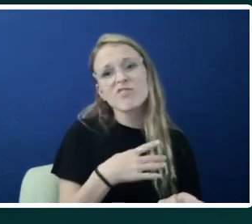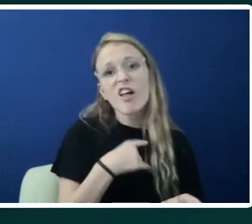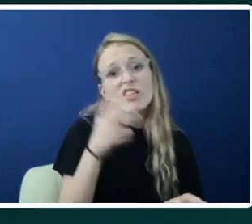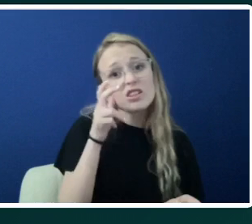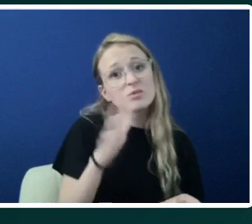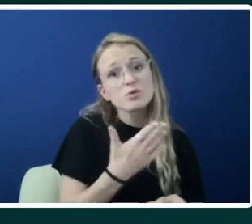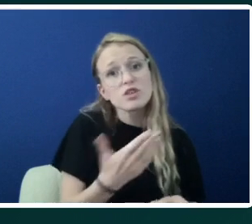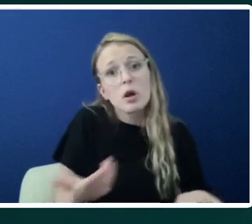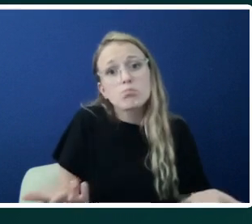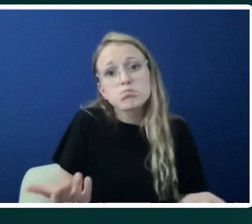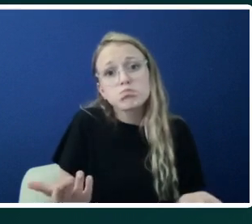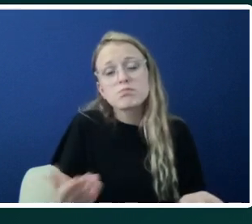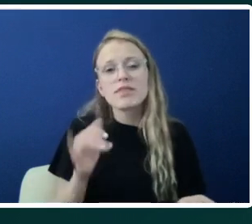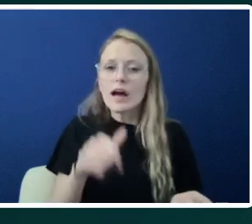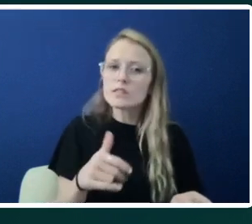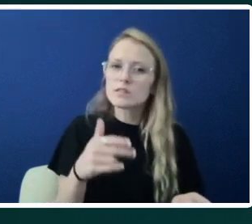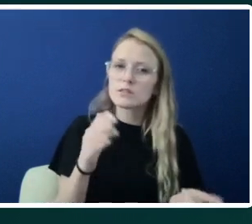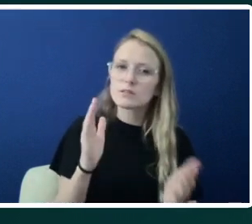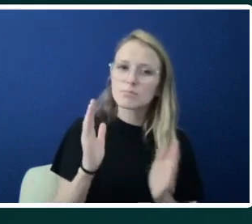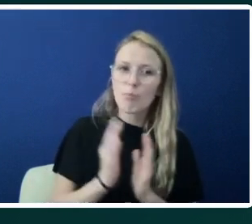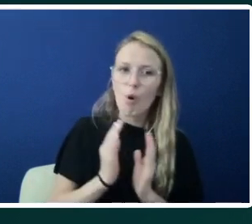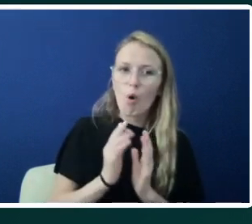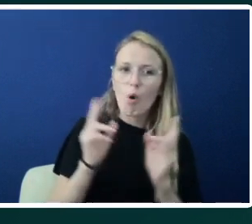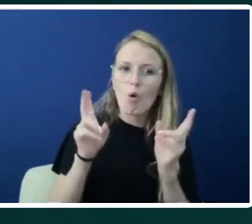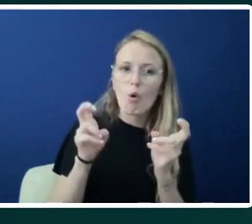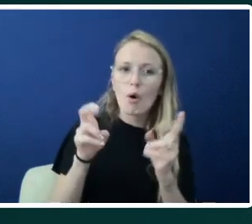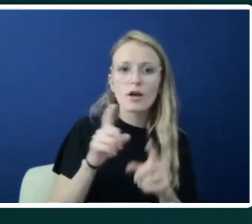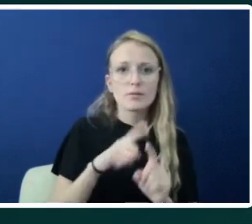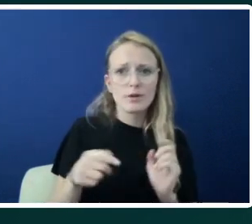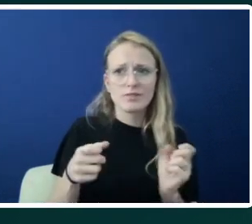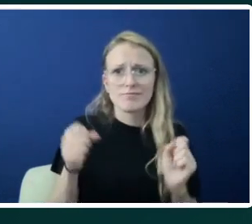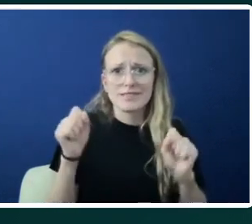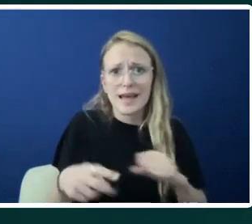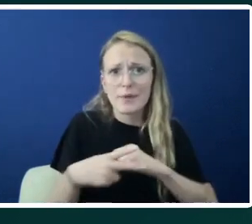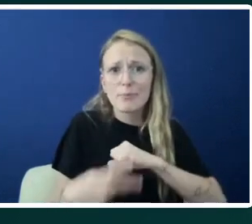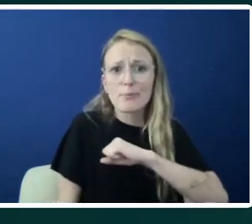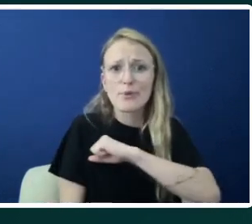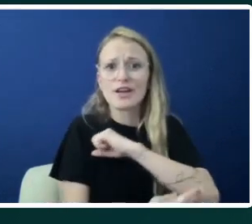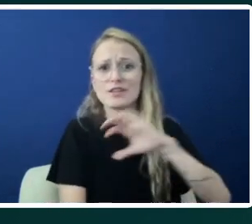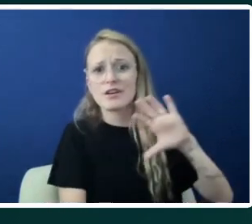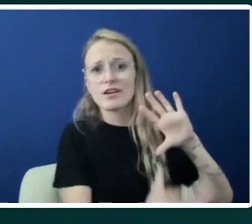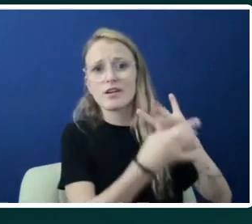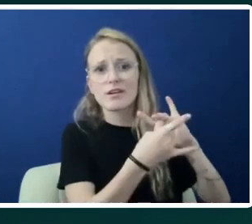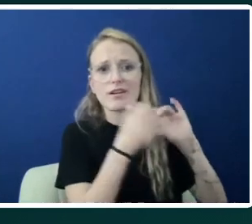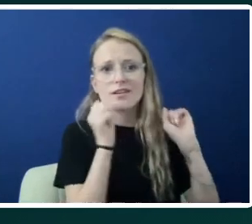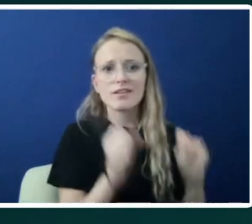small like that can be, you know, kind of that bridge to make those connections with each other.